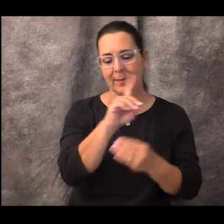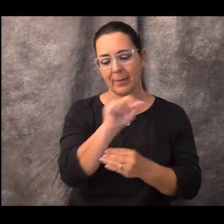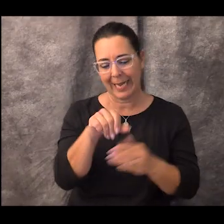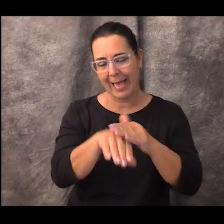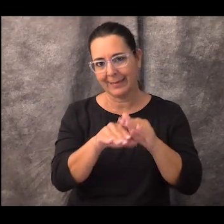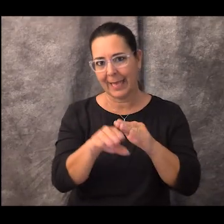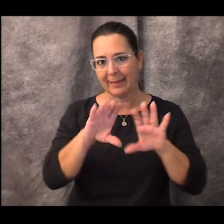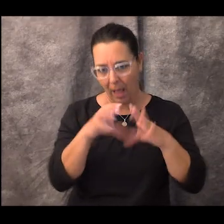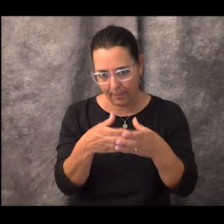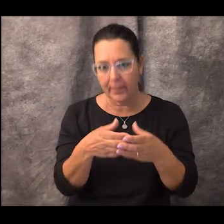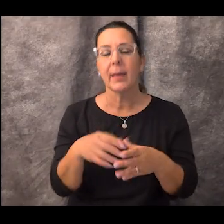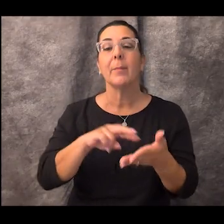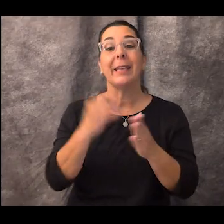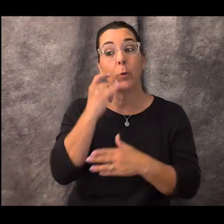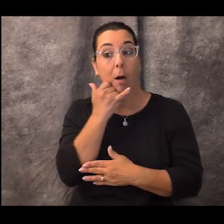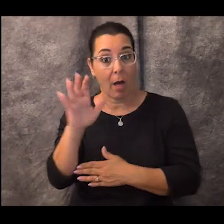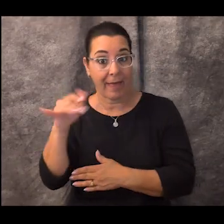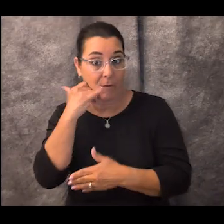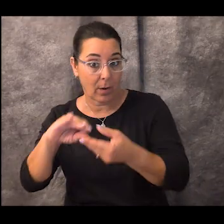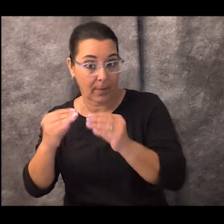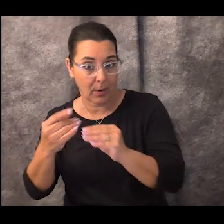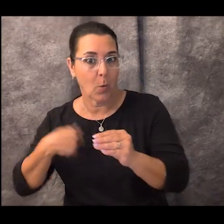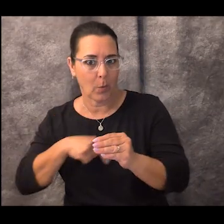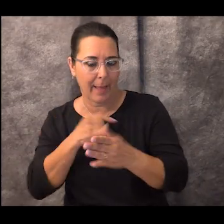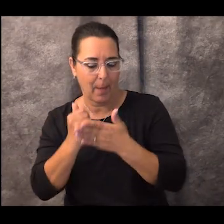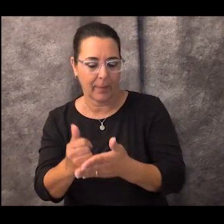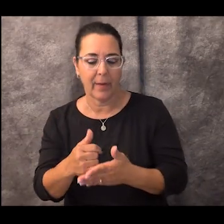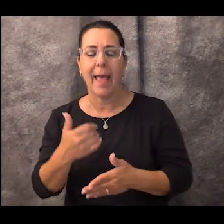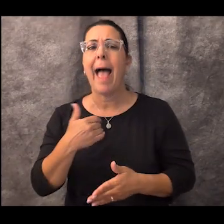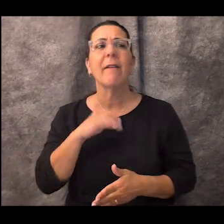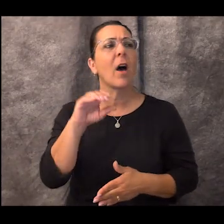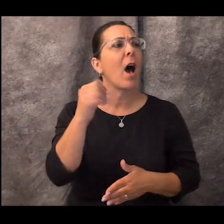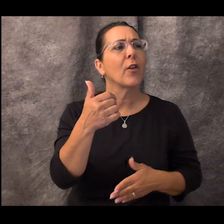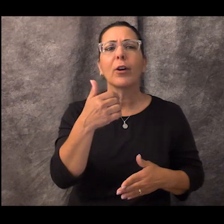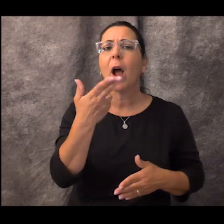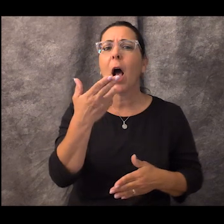So if you call that number, also there's also hotlines in other languages you can call, you can text, you can webchat.